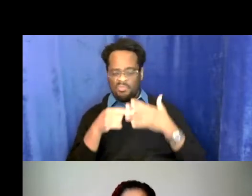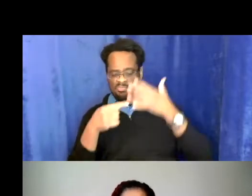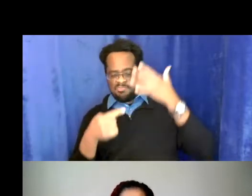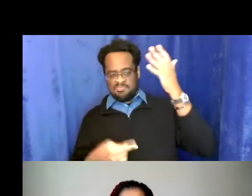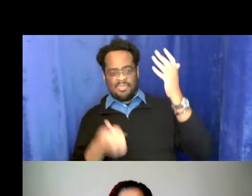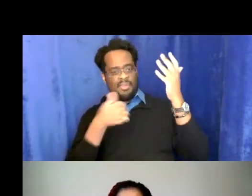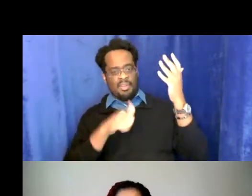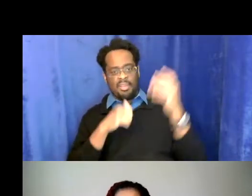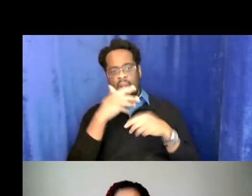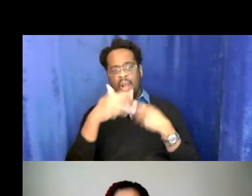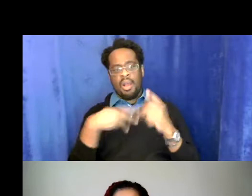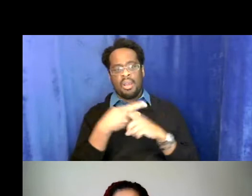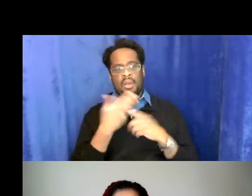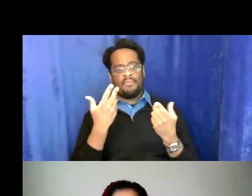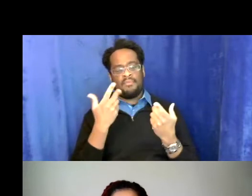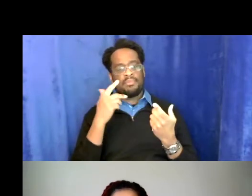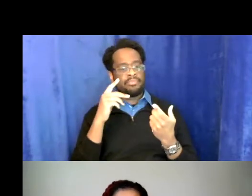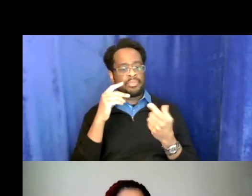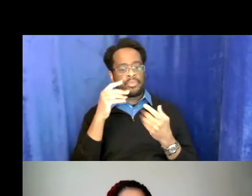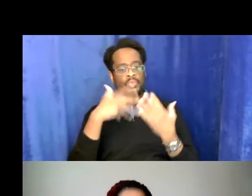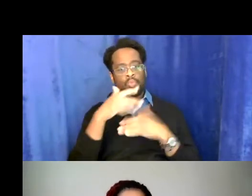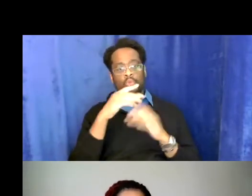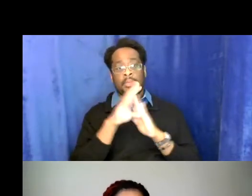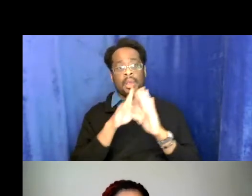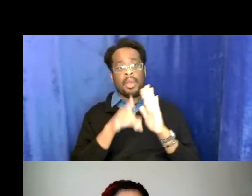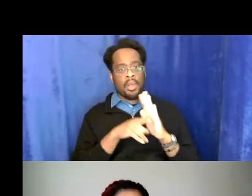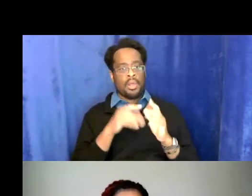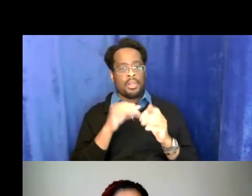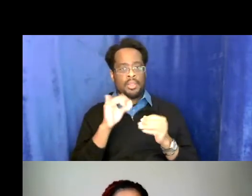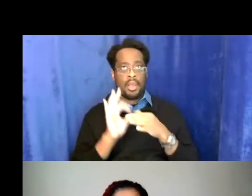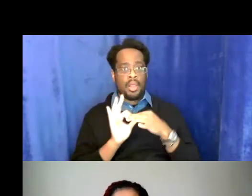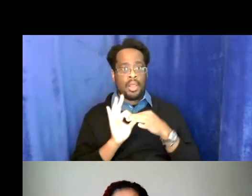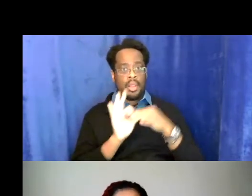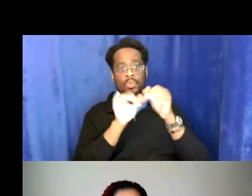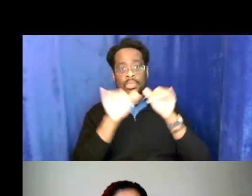and it's based around how you identify and just a number of different factors. Your socialization